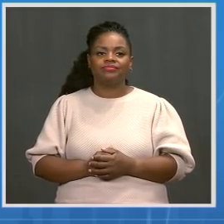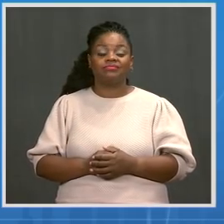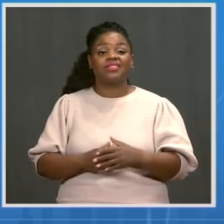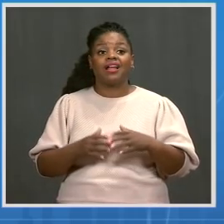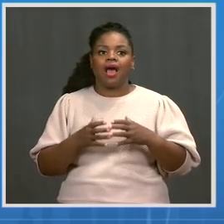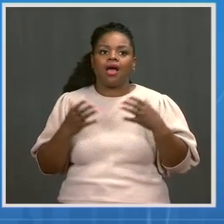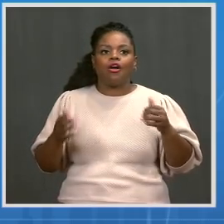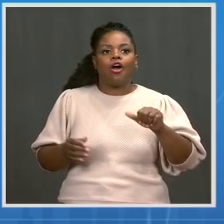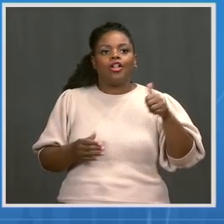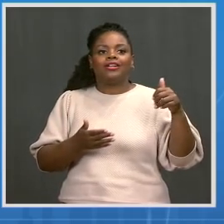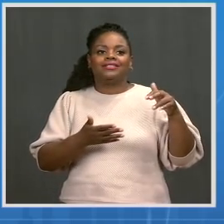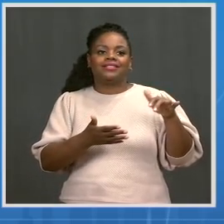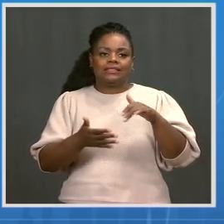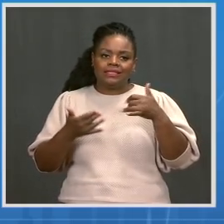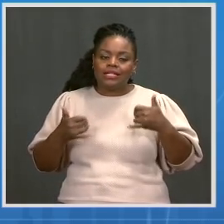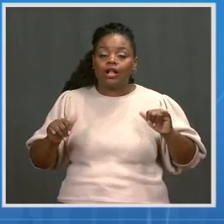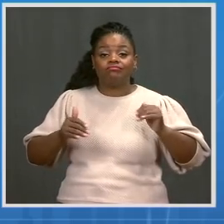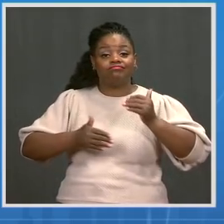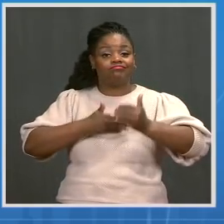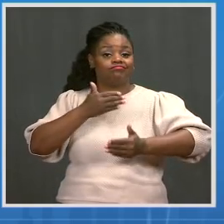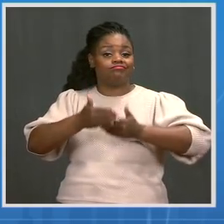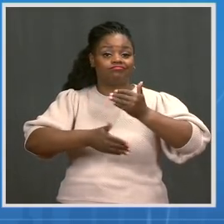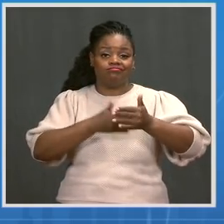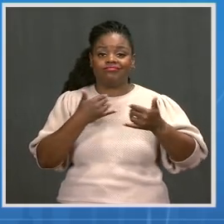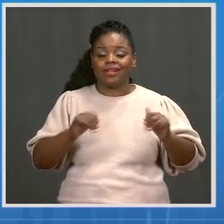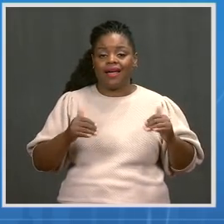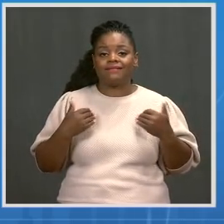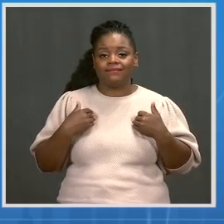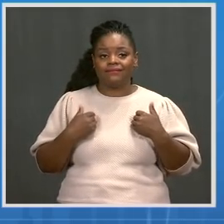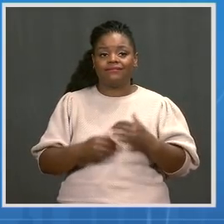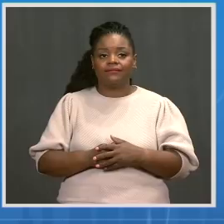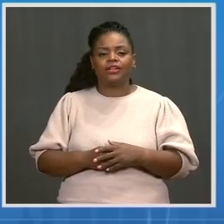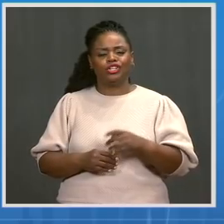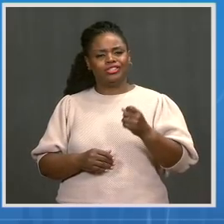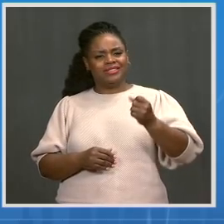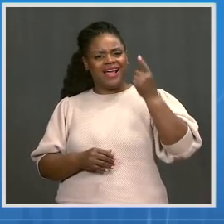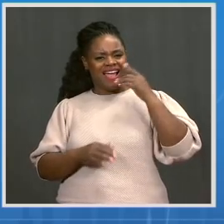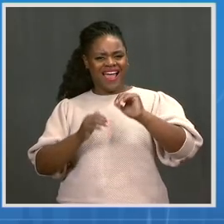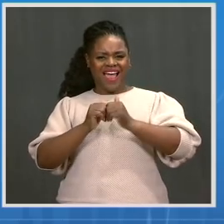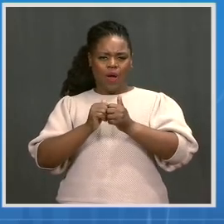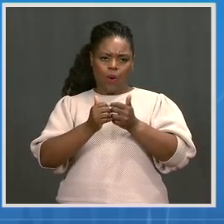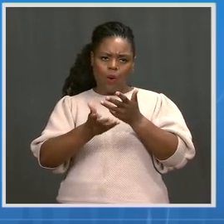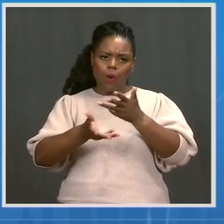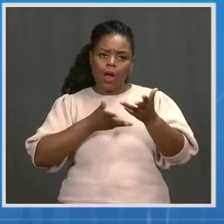post-COVID conditions and understand how to treat patients with these longer-term effects. Thank you, all.